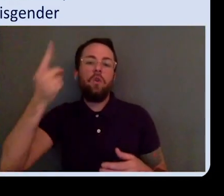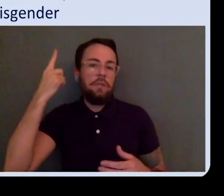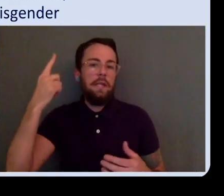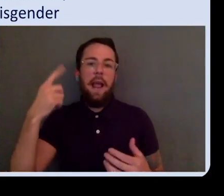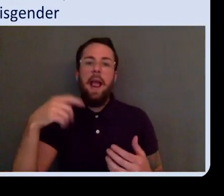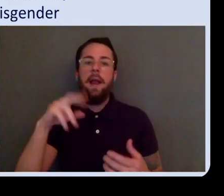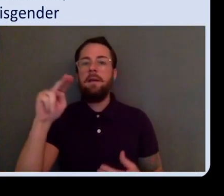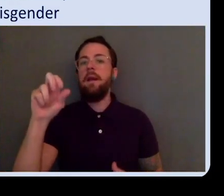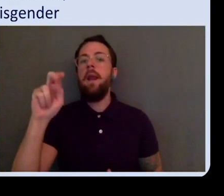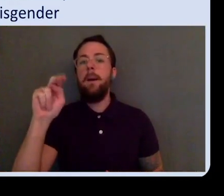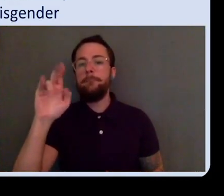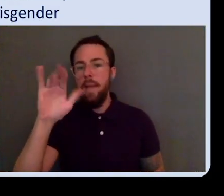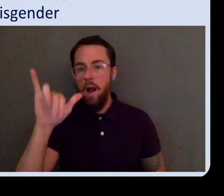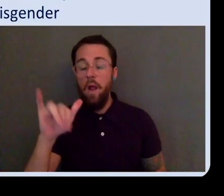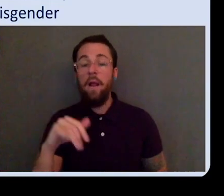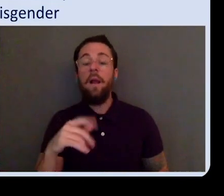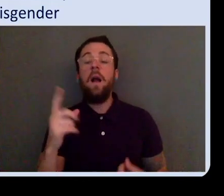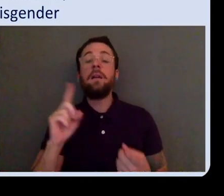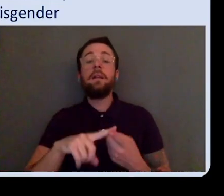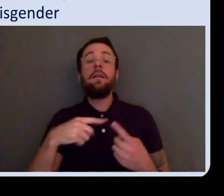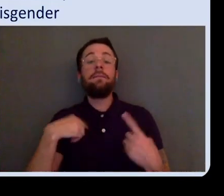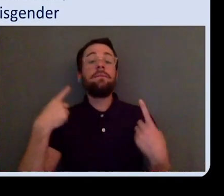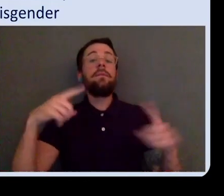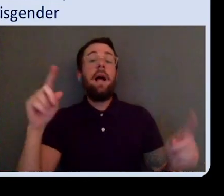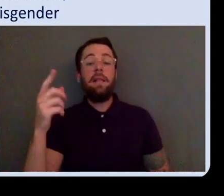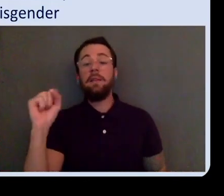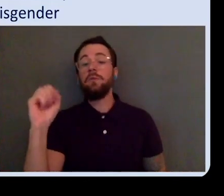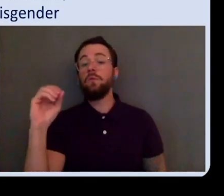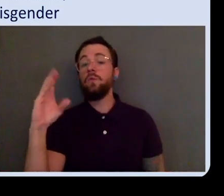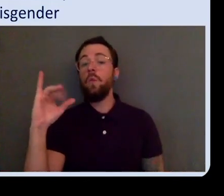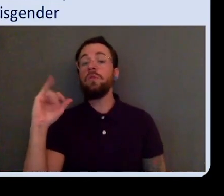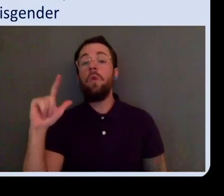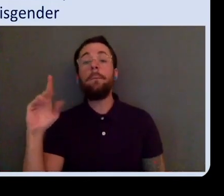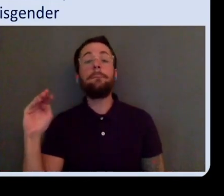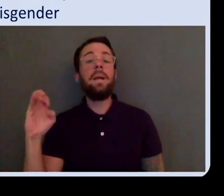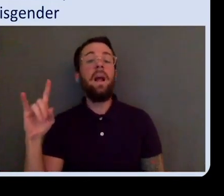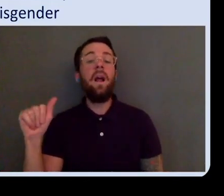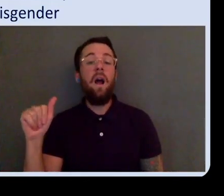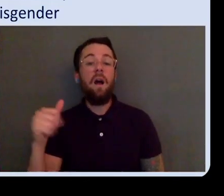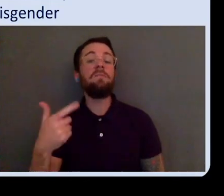And most of the time, many times, students, young children, don't have the language access